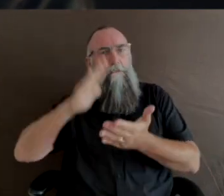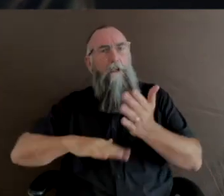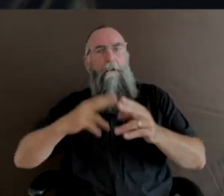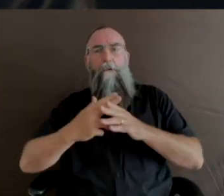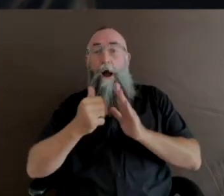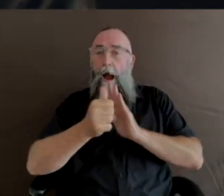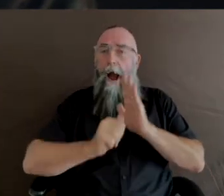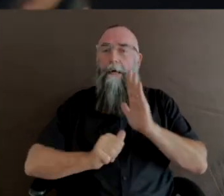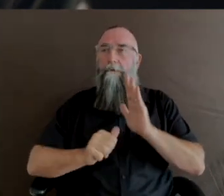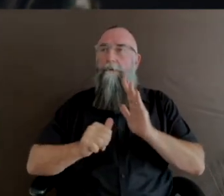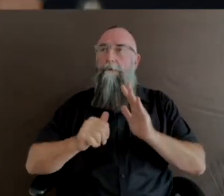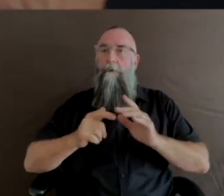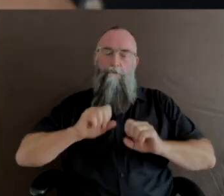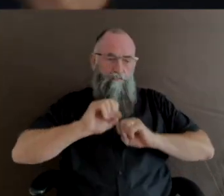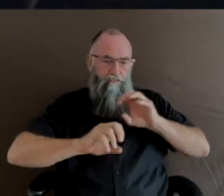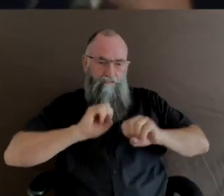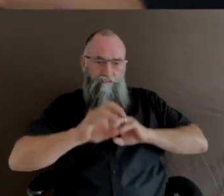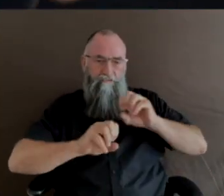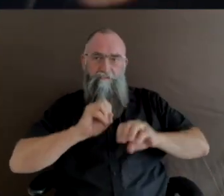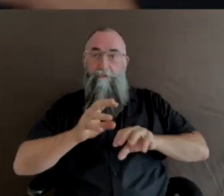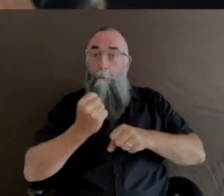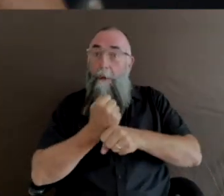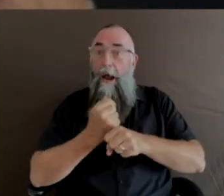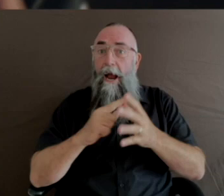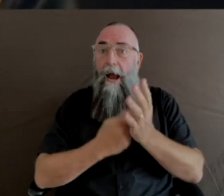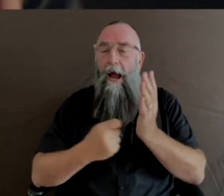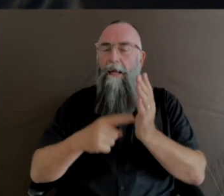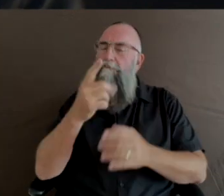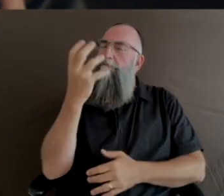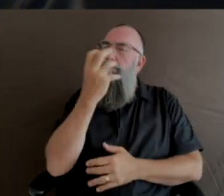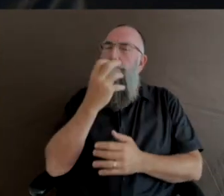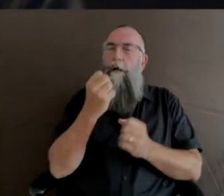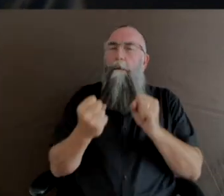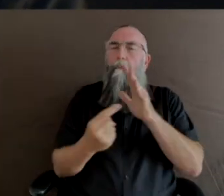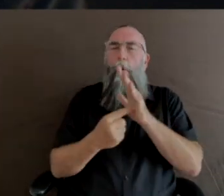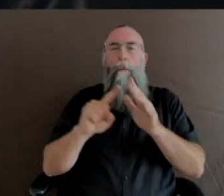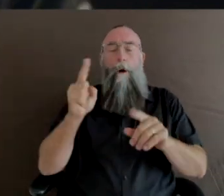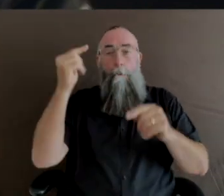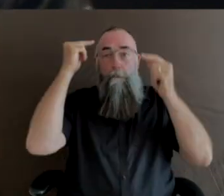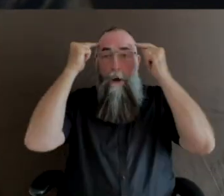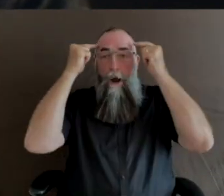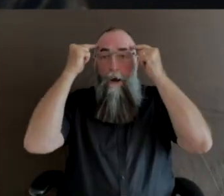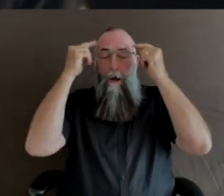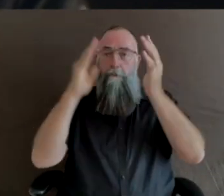is vitally important to constantly stretching our minds and moving our minds in the same ways that you need